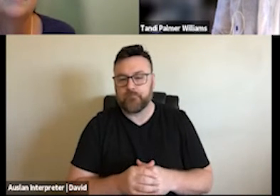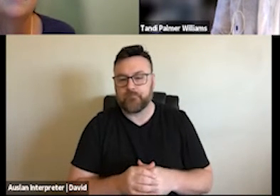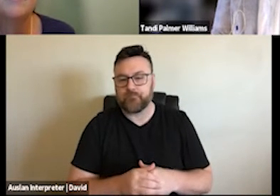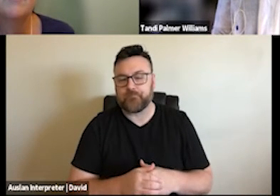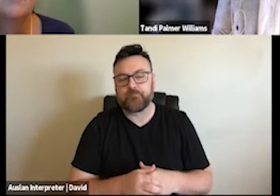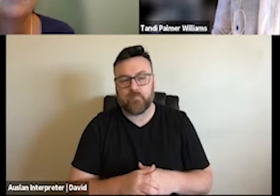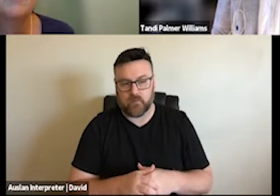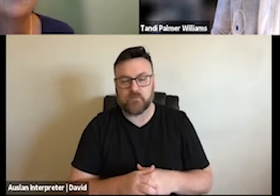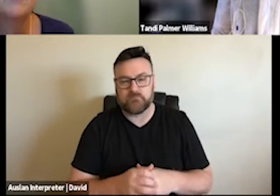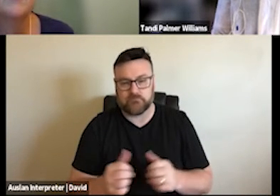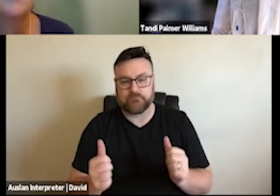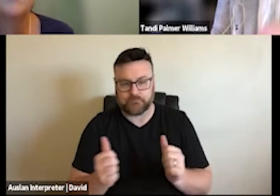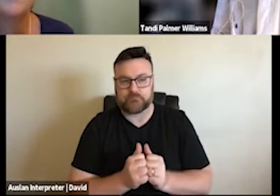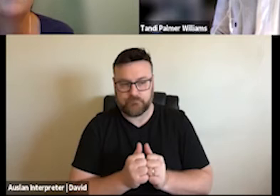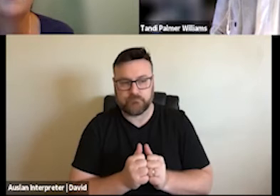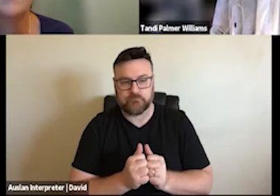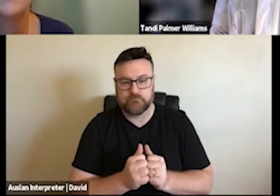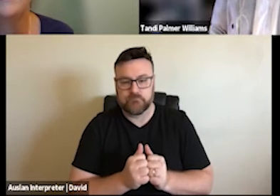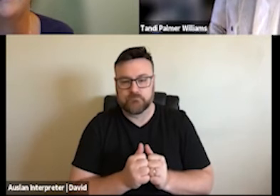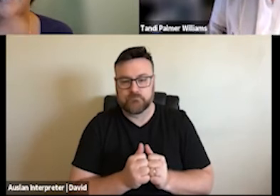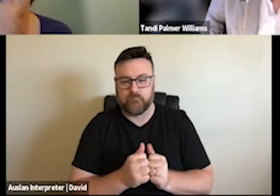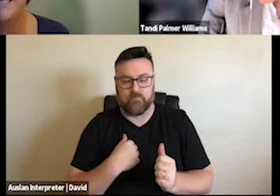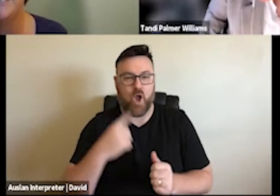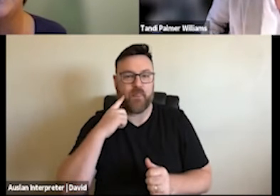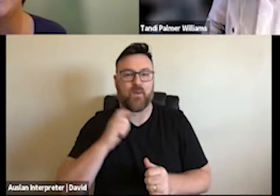Sorry, I thought I was having a mute problem there.